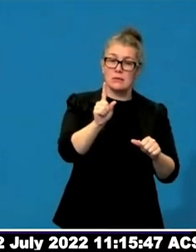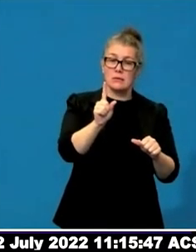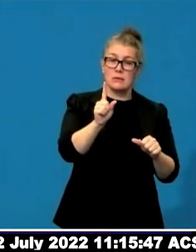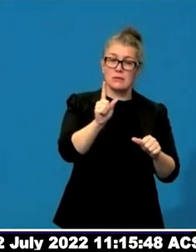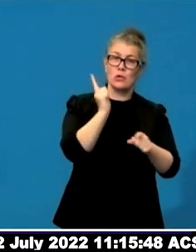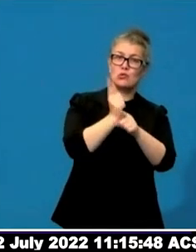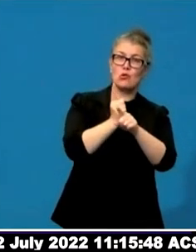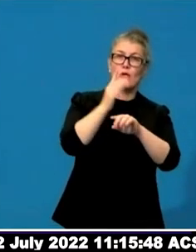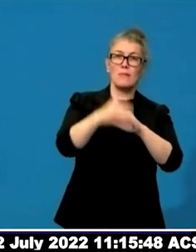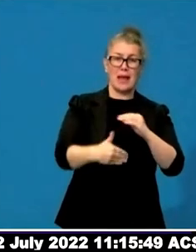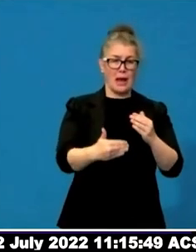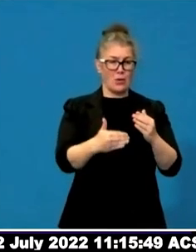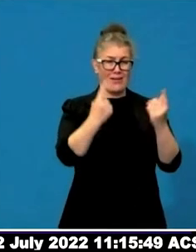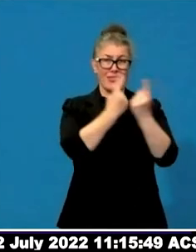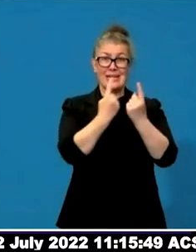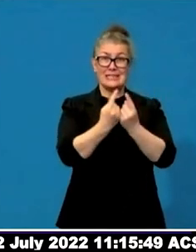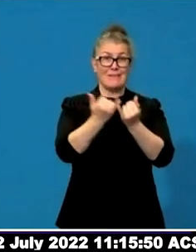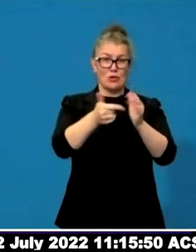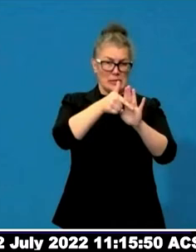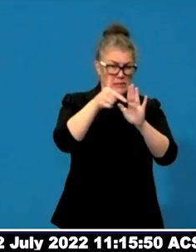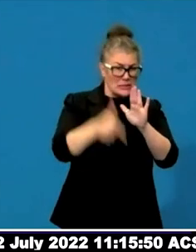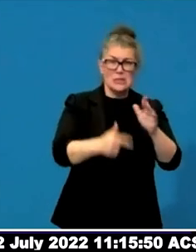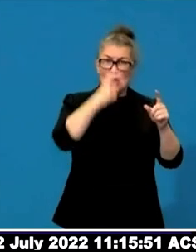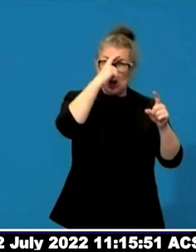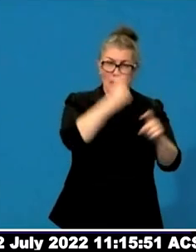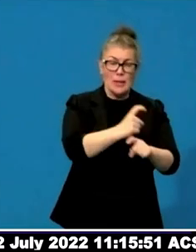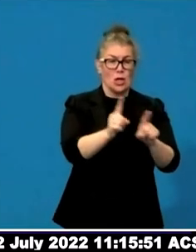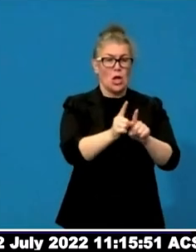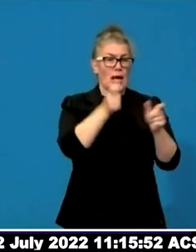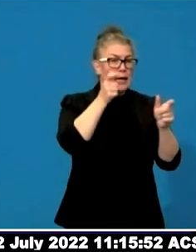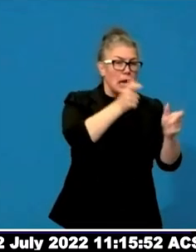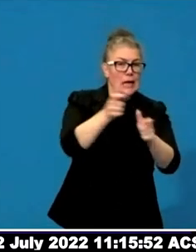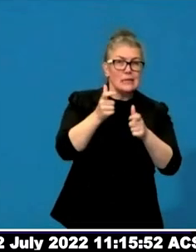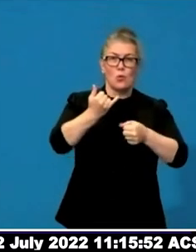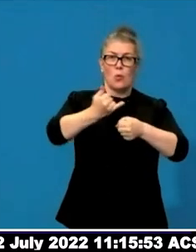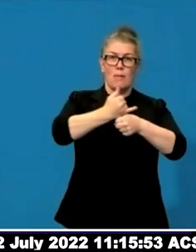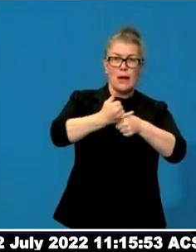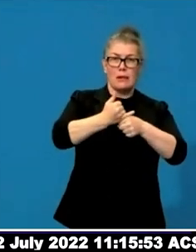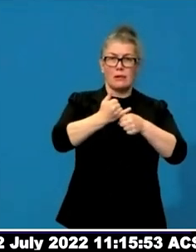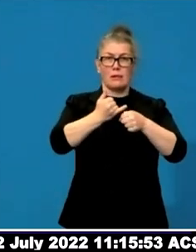like guardianship, or medical treatment, or talking about service providers